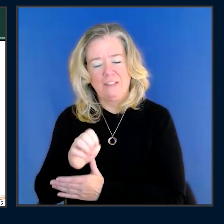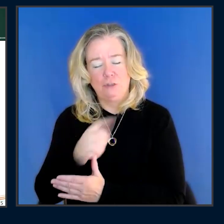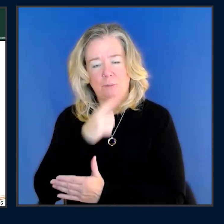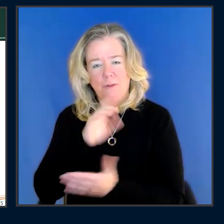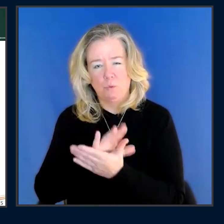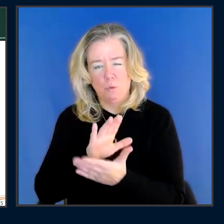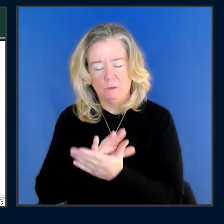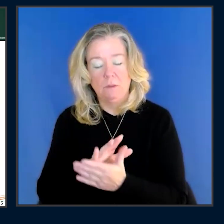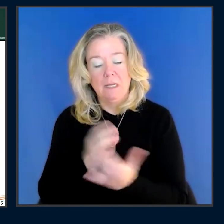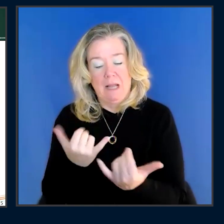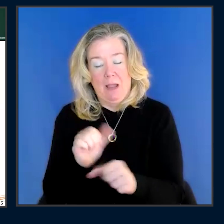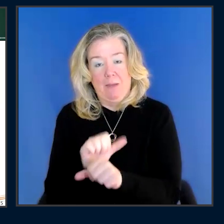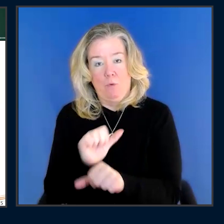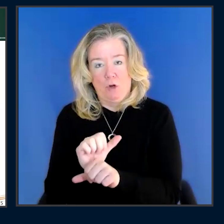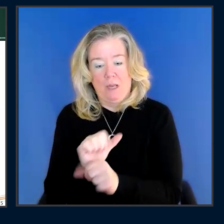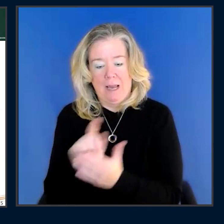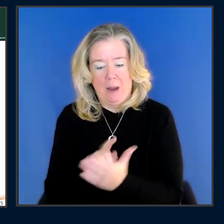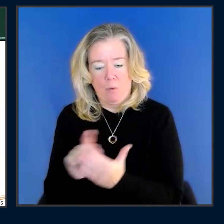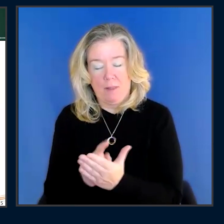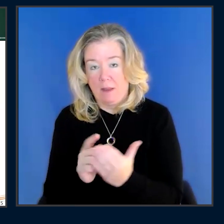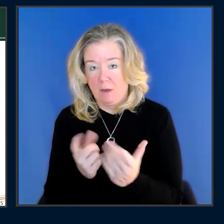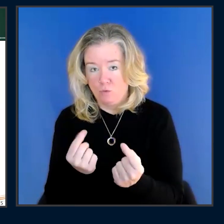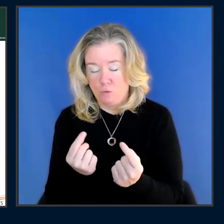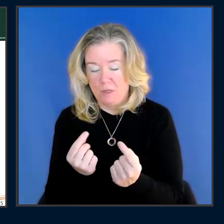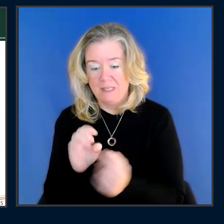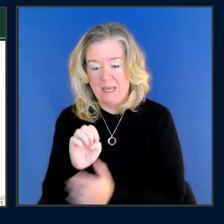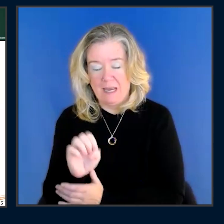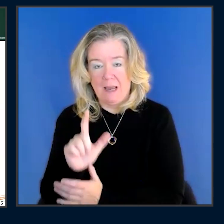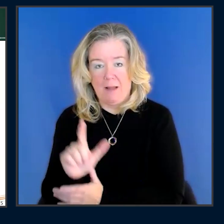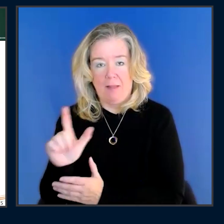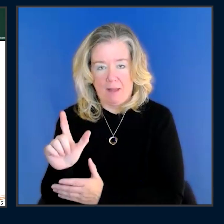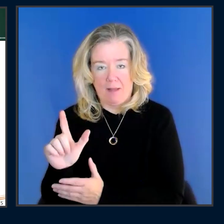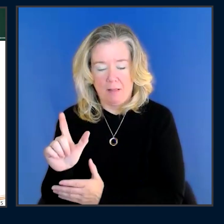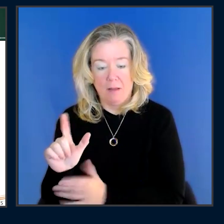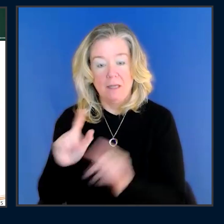working hourly as an ELL teacher